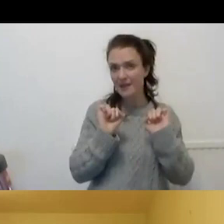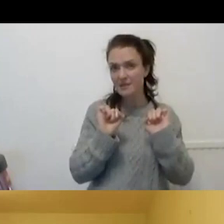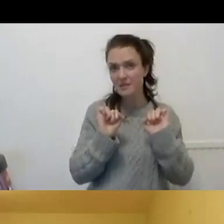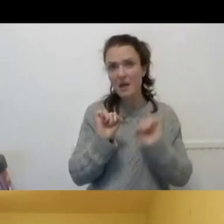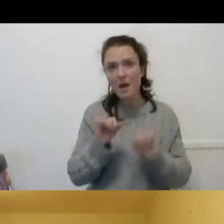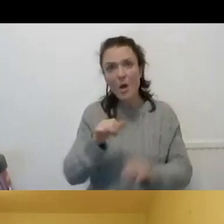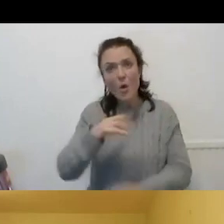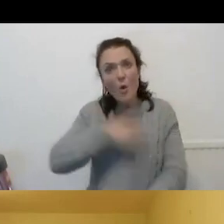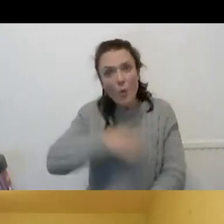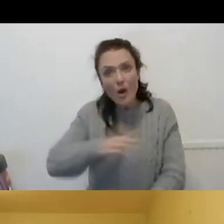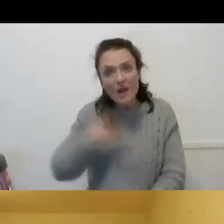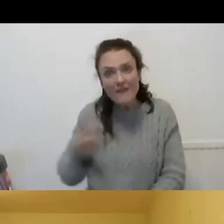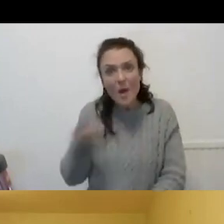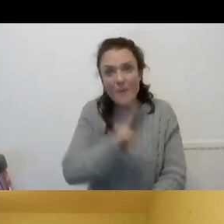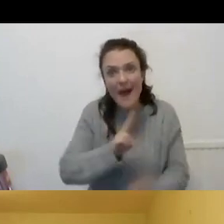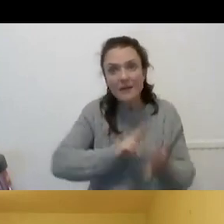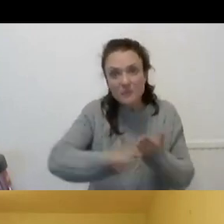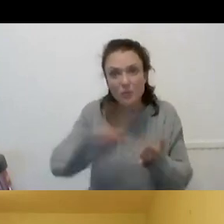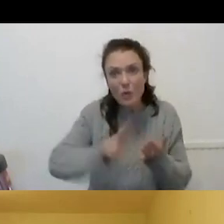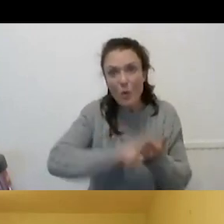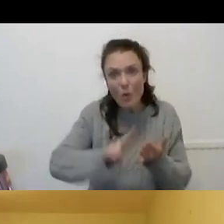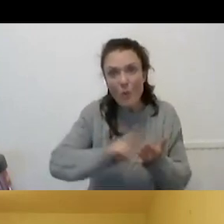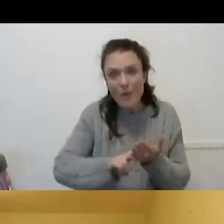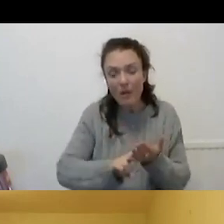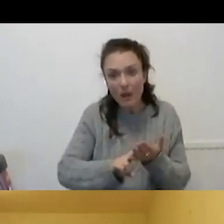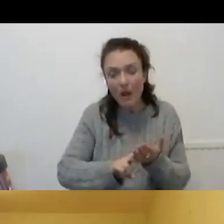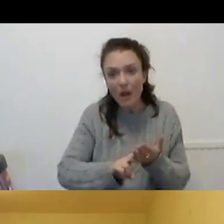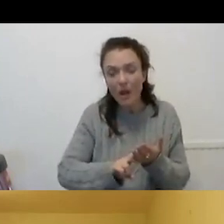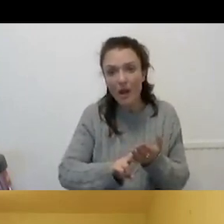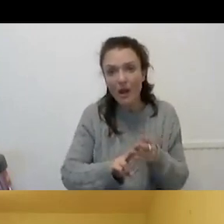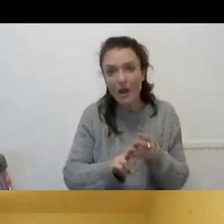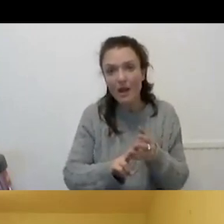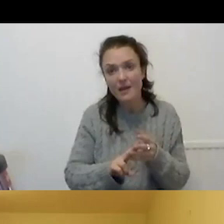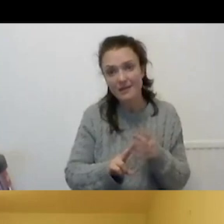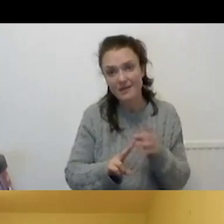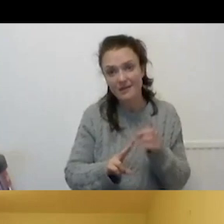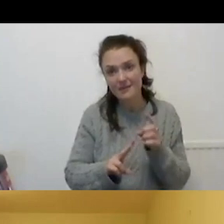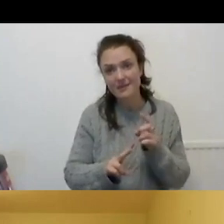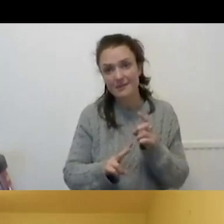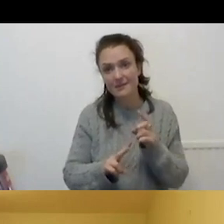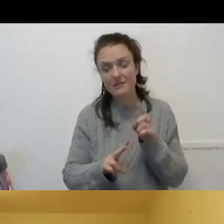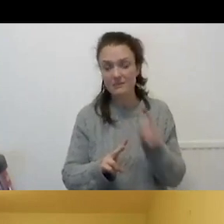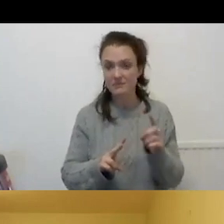but I think life is normal was not not necessarily fair and just normal. So let us get ourselves into